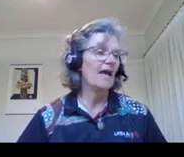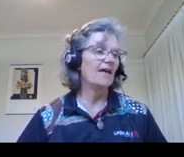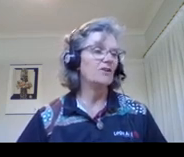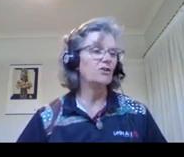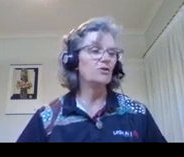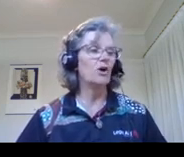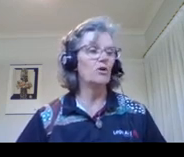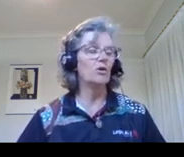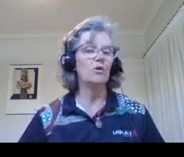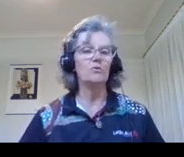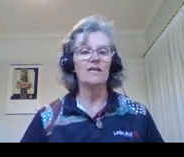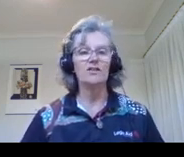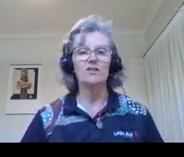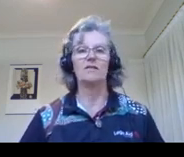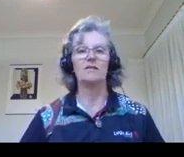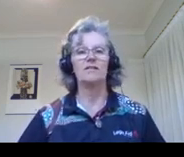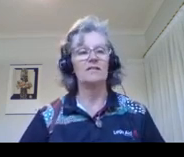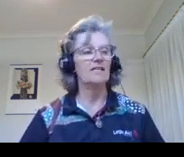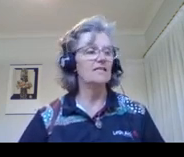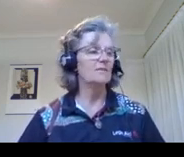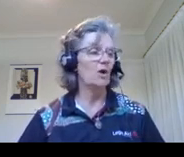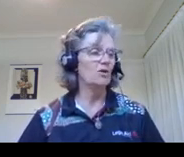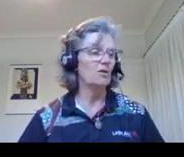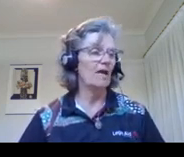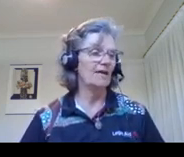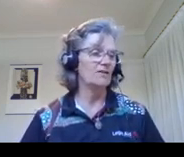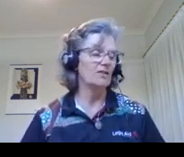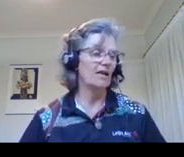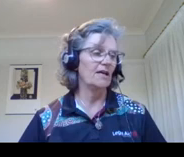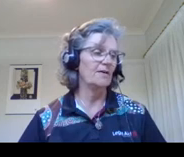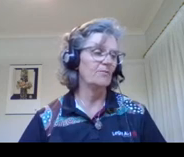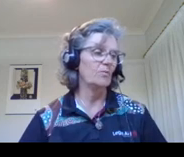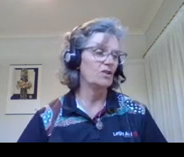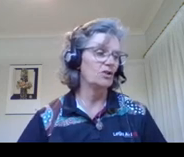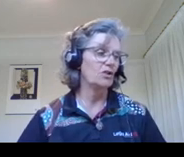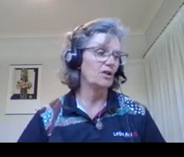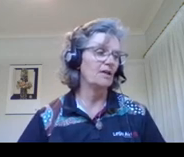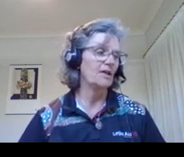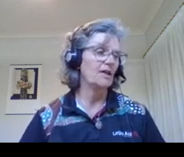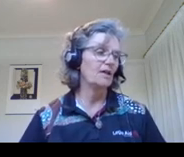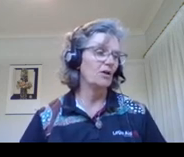and the do not call register that Lydia spoke about which you can go to